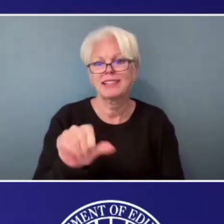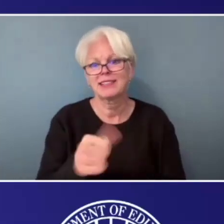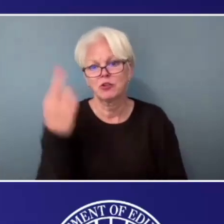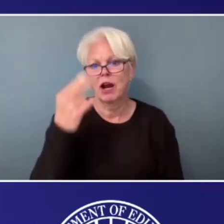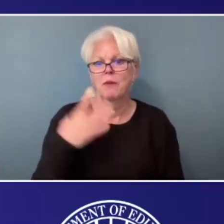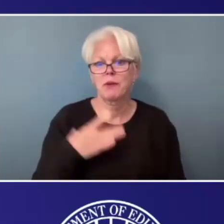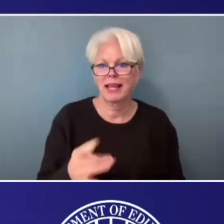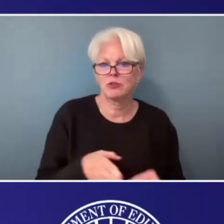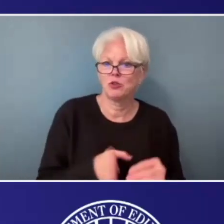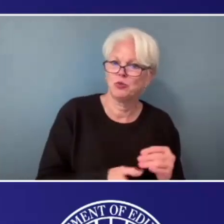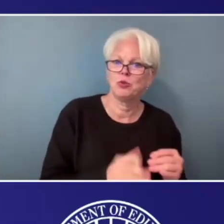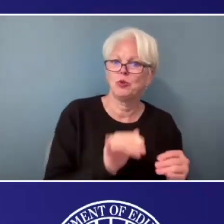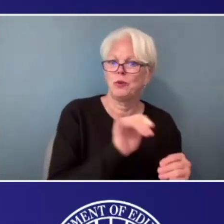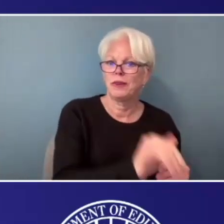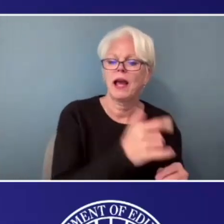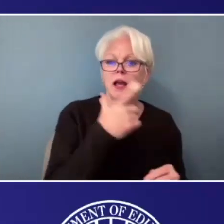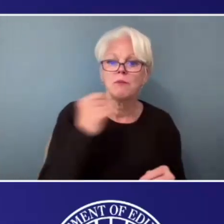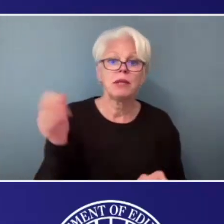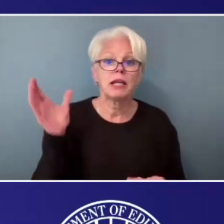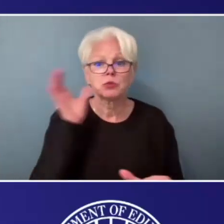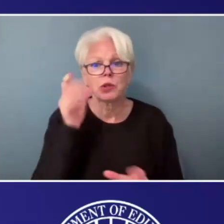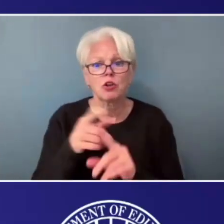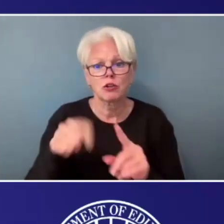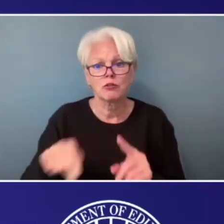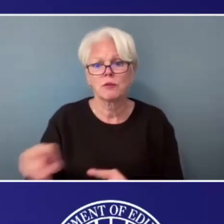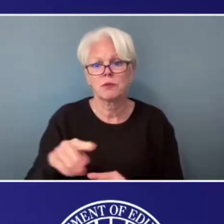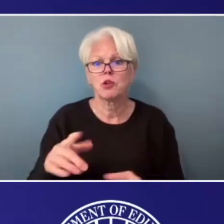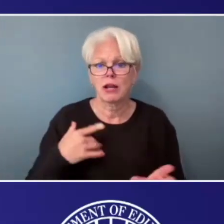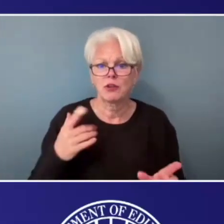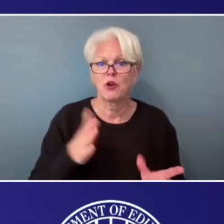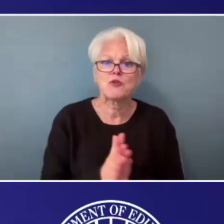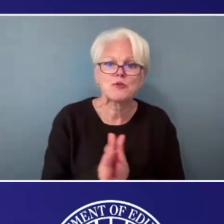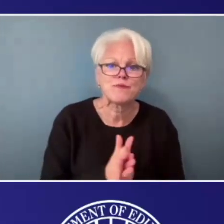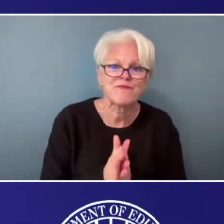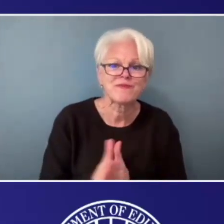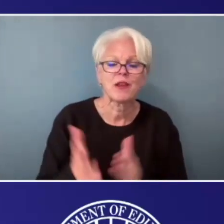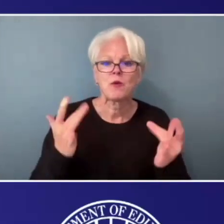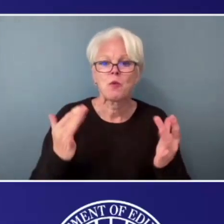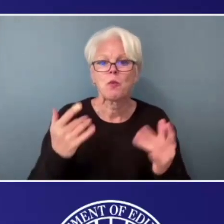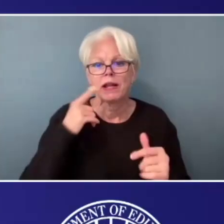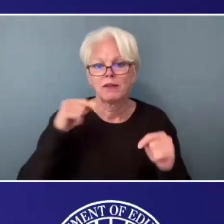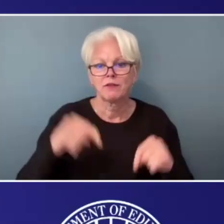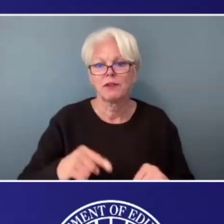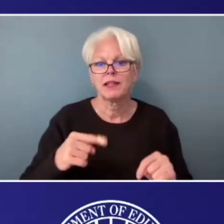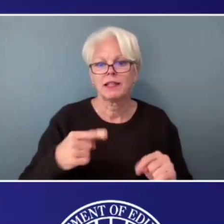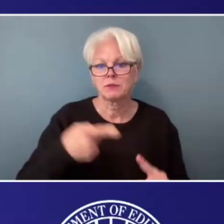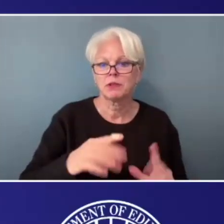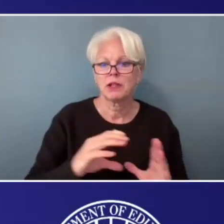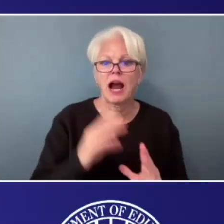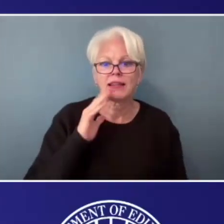do that, because we have heard from -- you guys are anxious and awaiting this particular -- I think Alex and Alex over